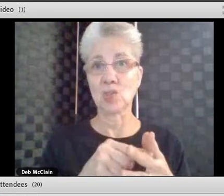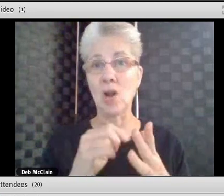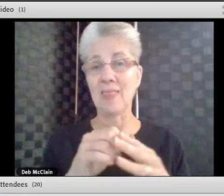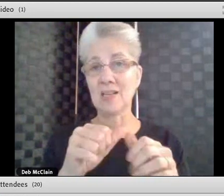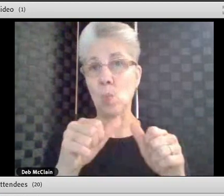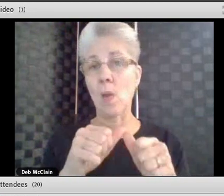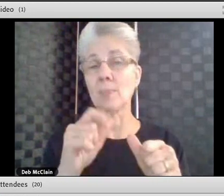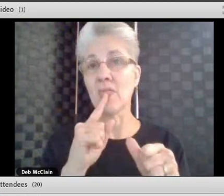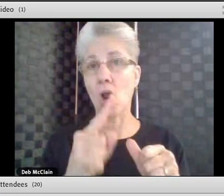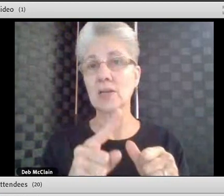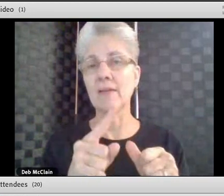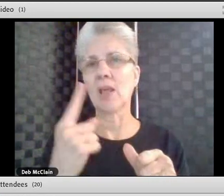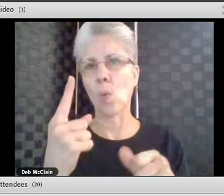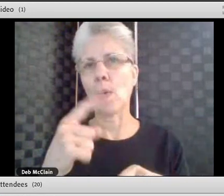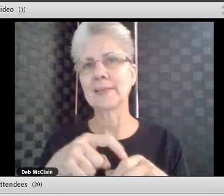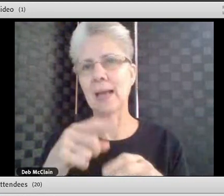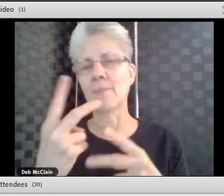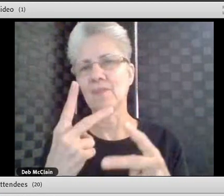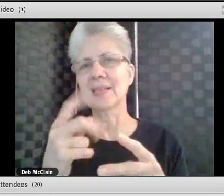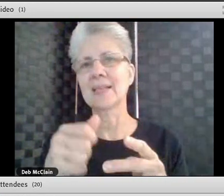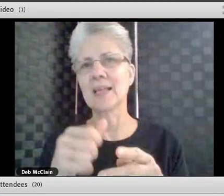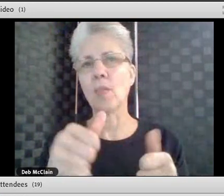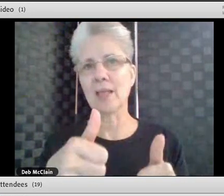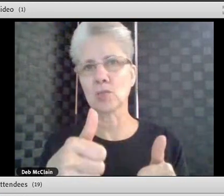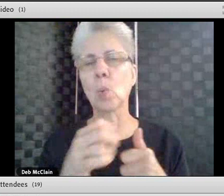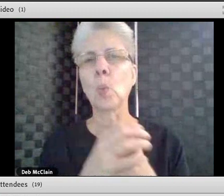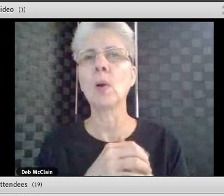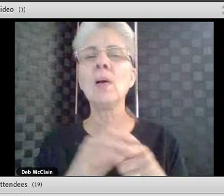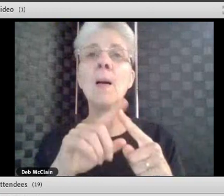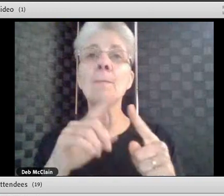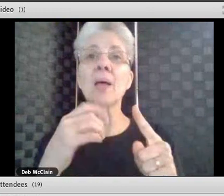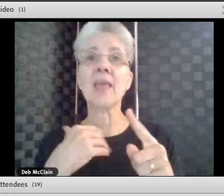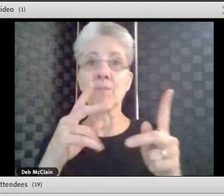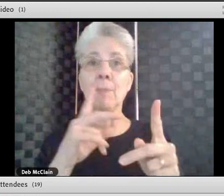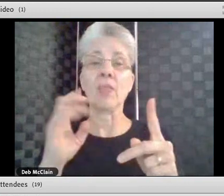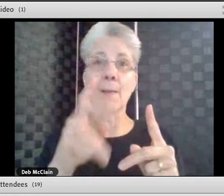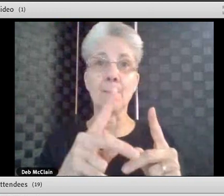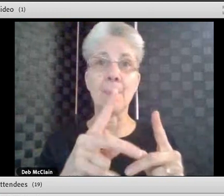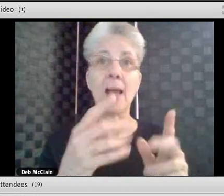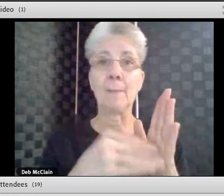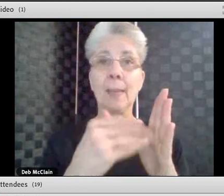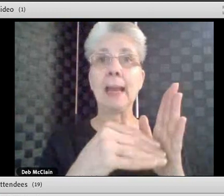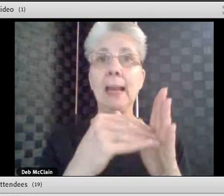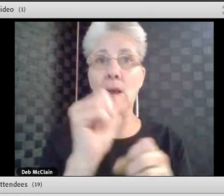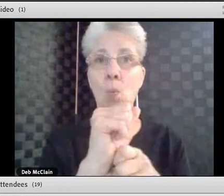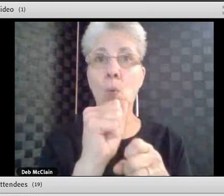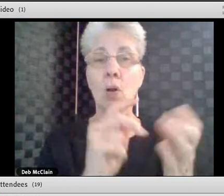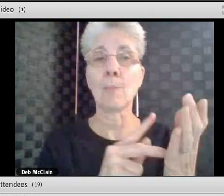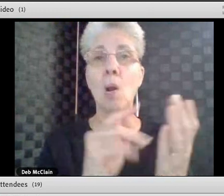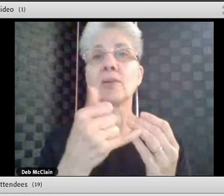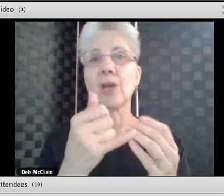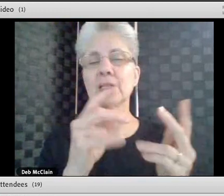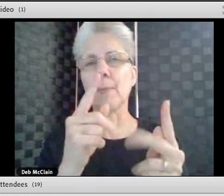Of course, people are just getting started in this realm, so there are definitely the one-time visits and, "Oh, that's cool." There have come people that come back repeatedly